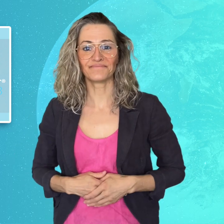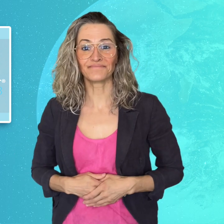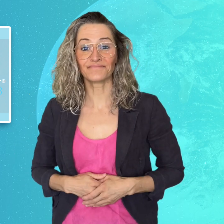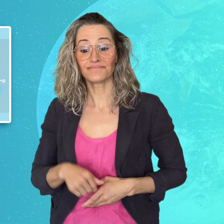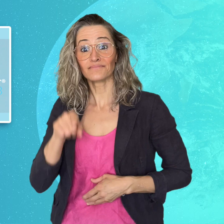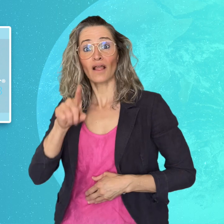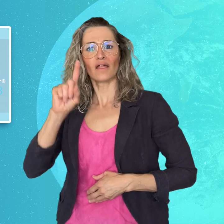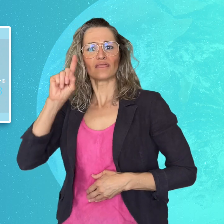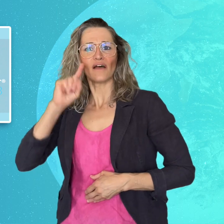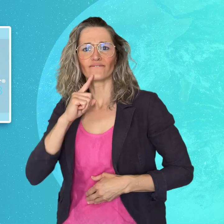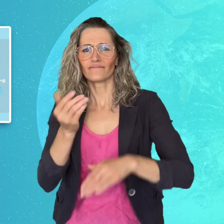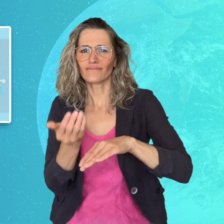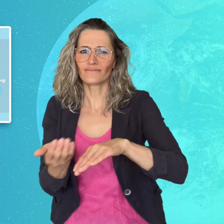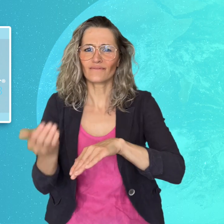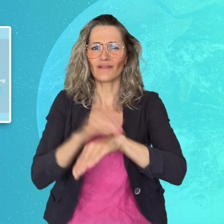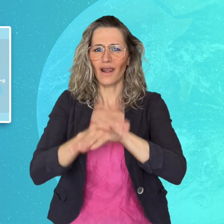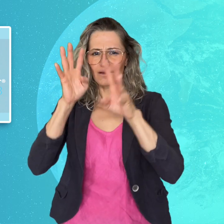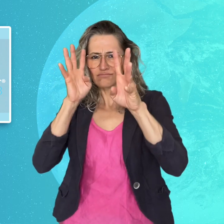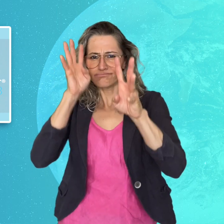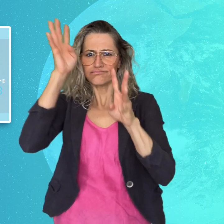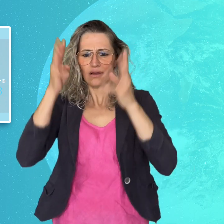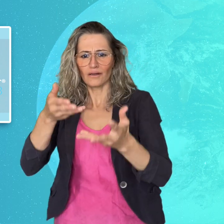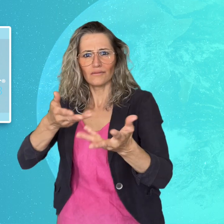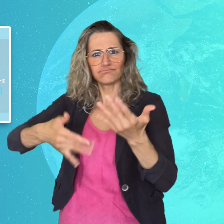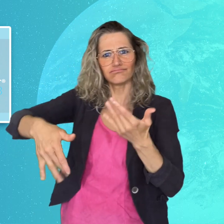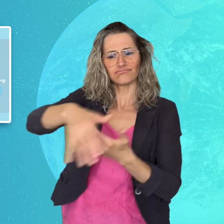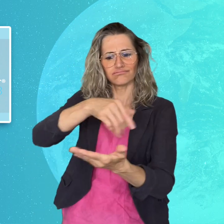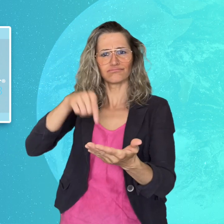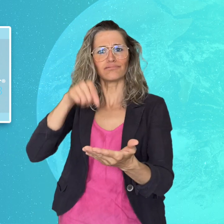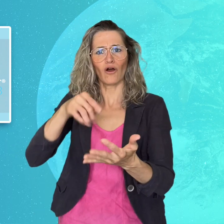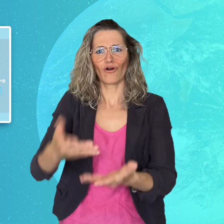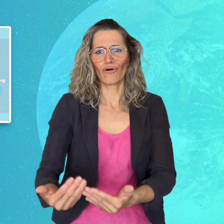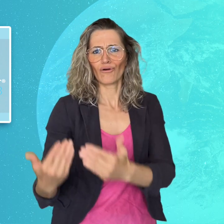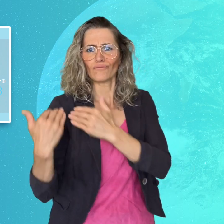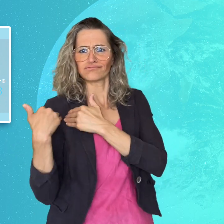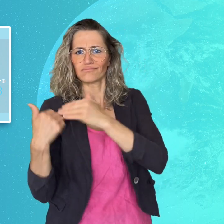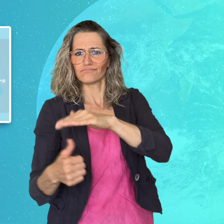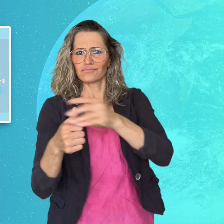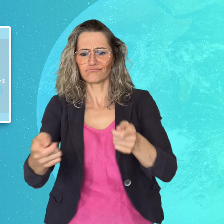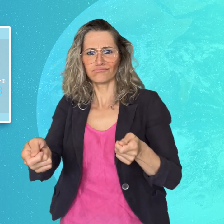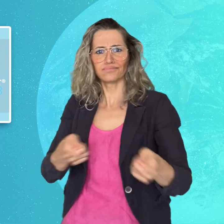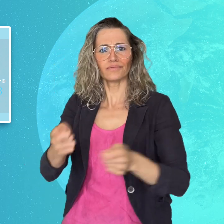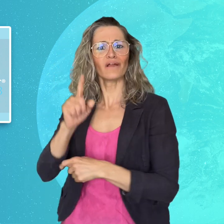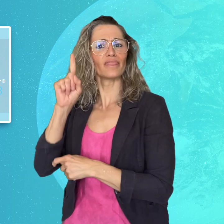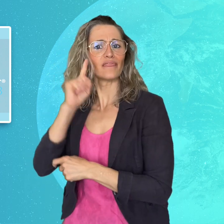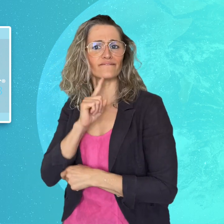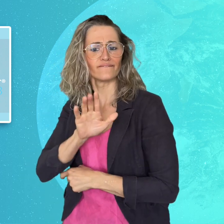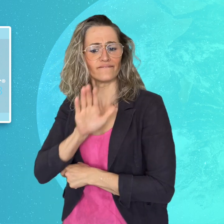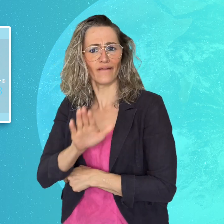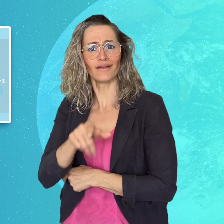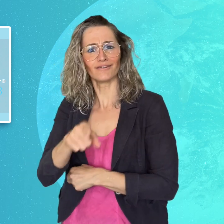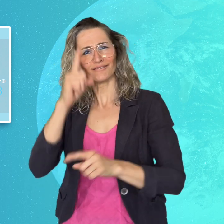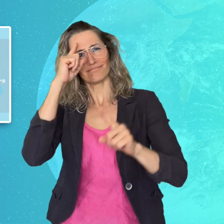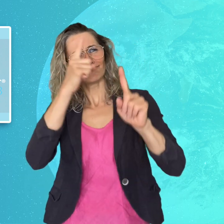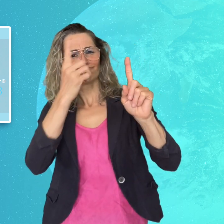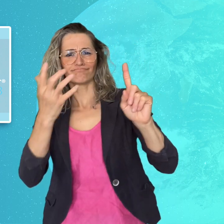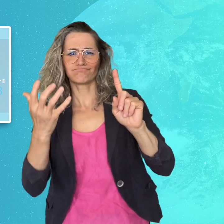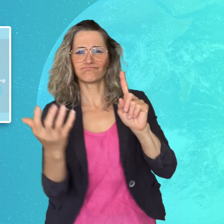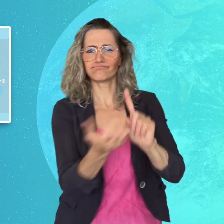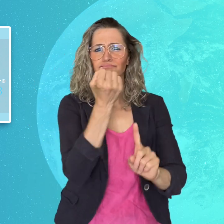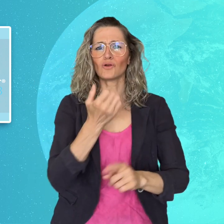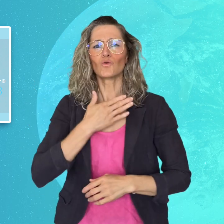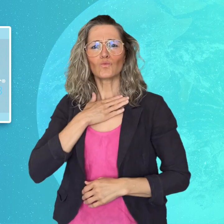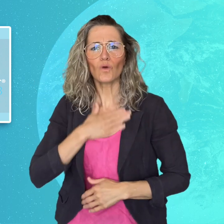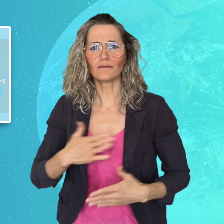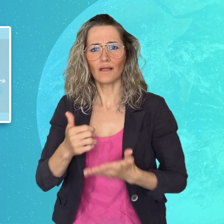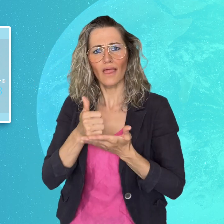Creative Lab, the leading Deaf company, has a mission to